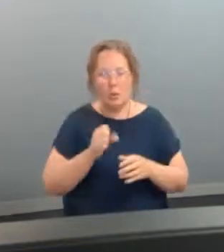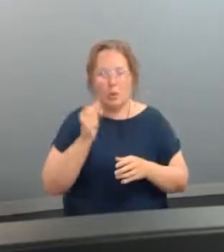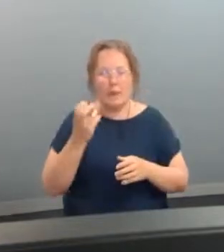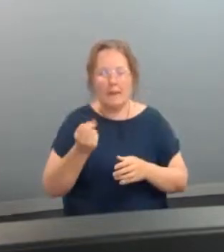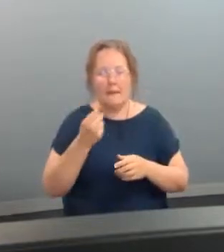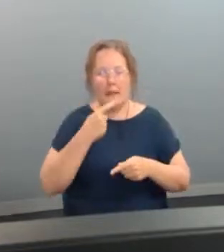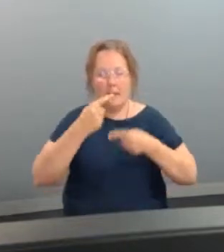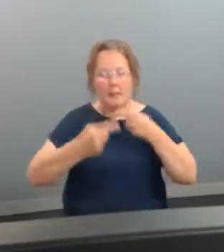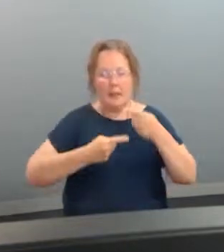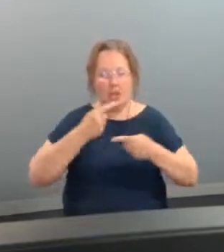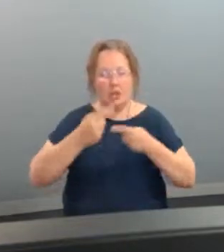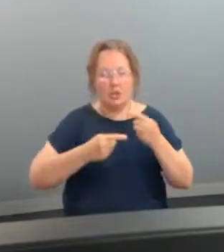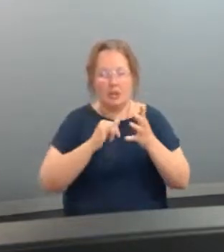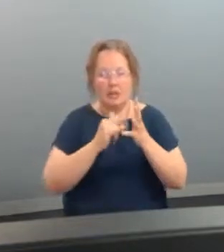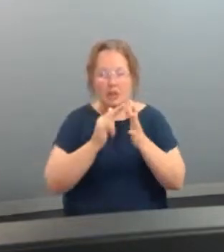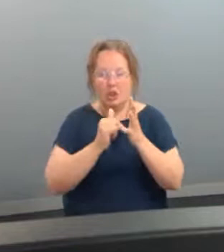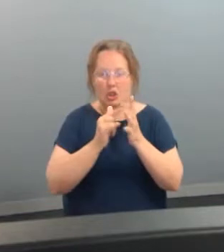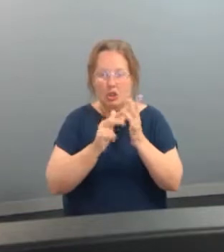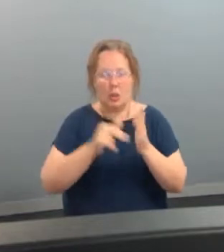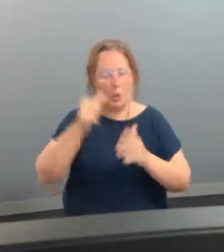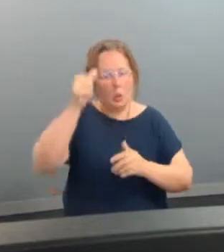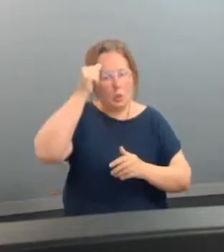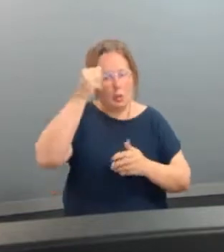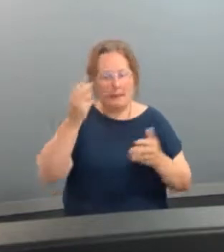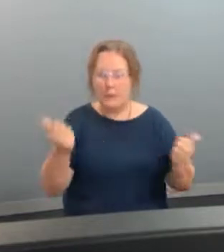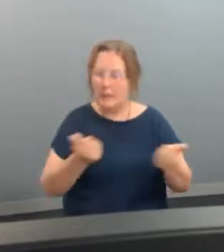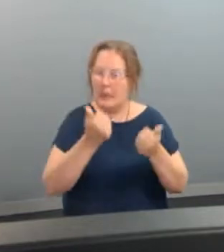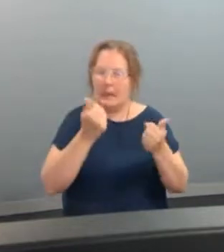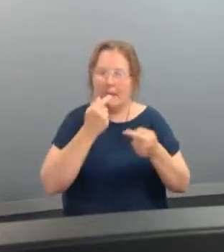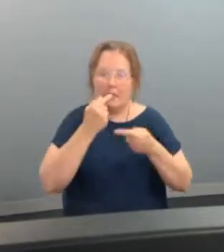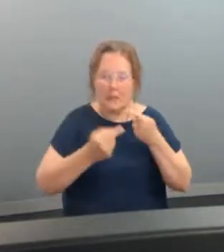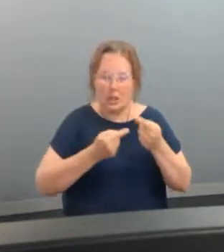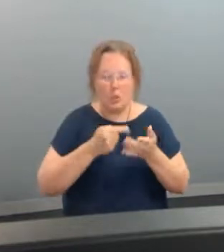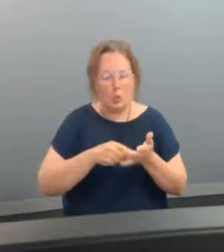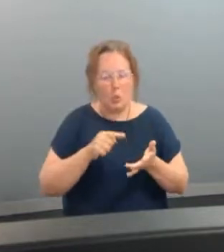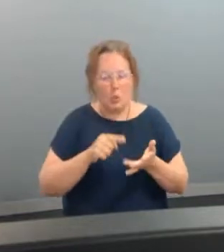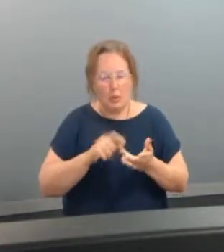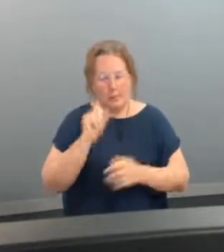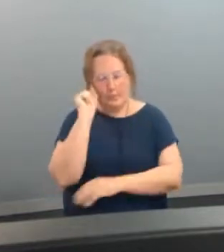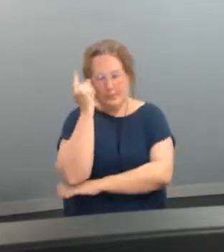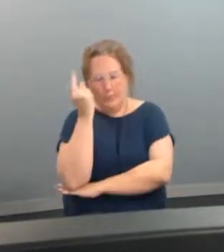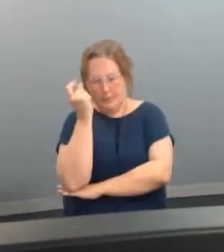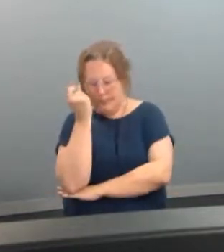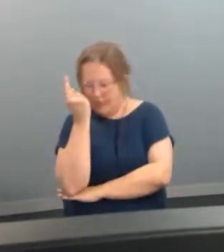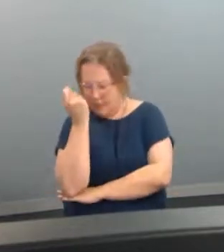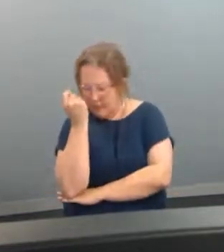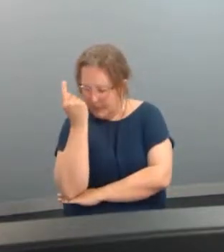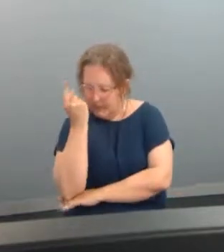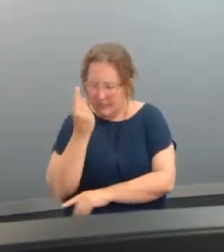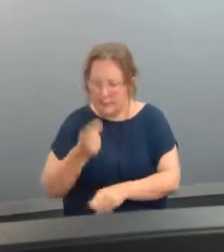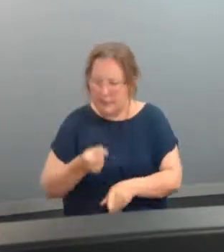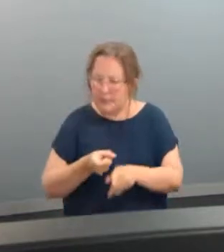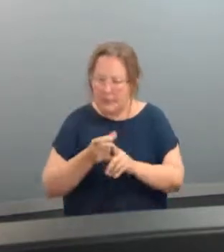was one of the reasons we actually decided that we should have an information session and know that there